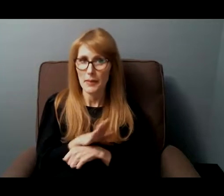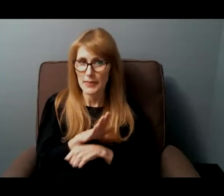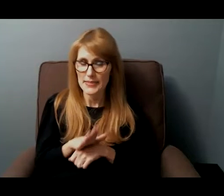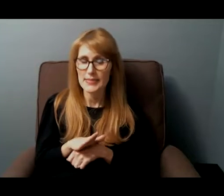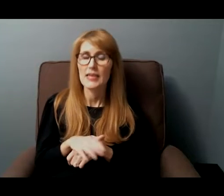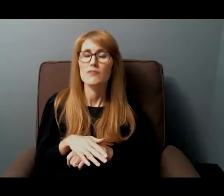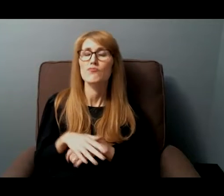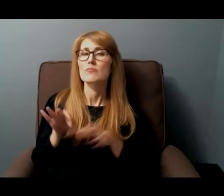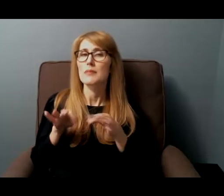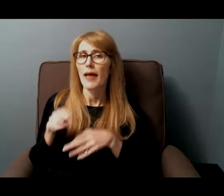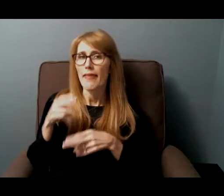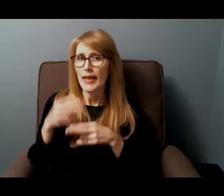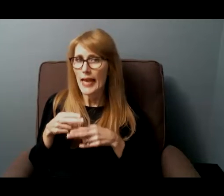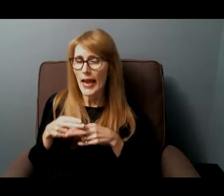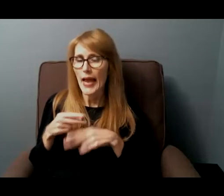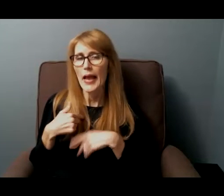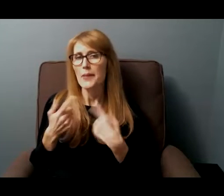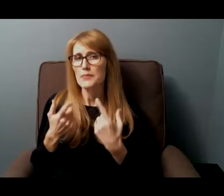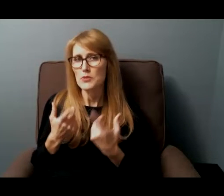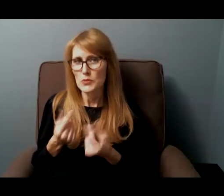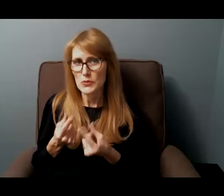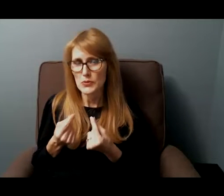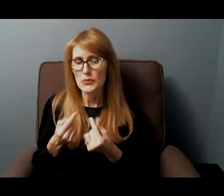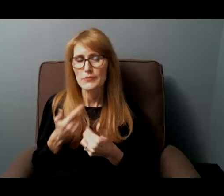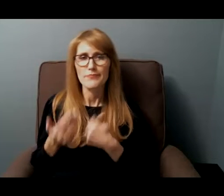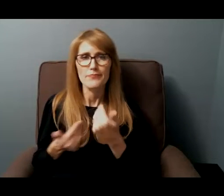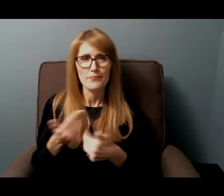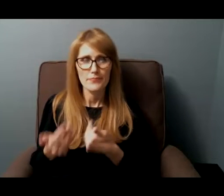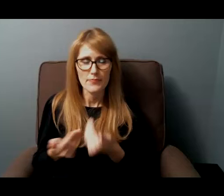and this is what the business is going to do. And I don't really know how it's all going to